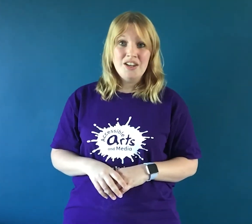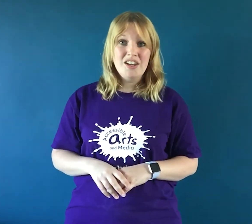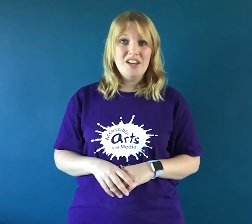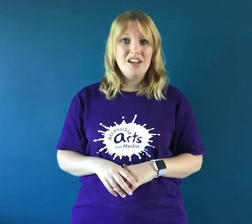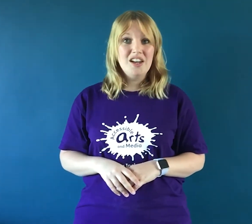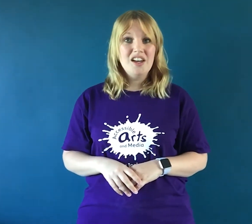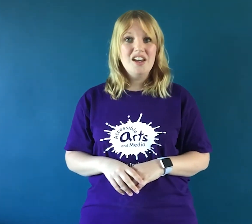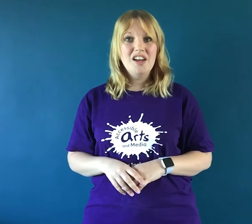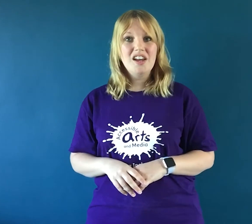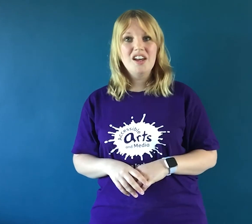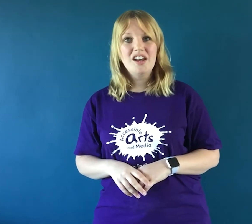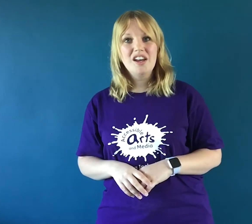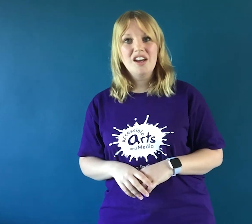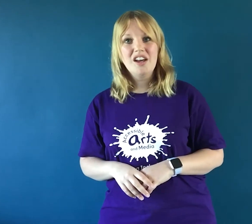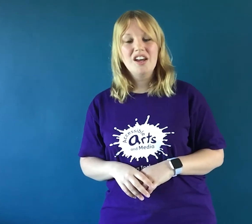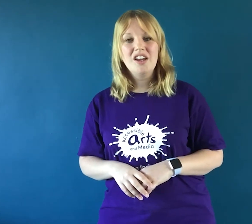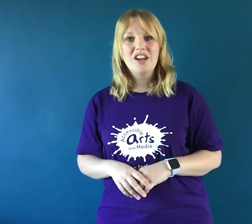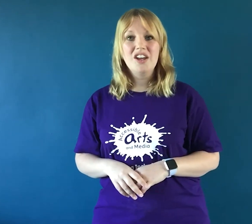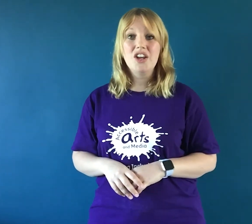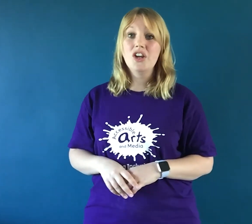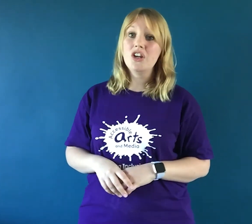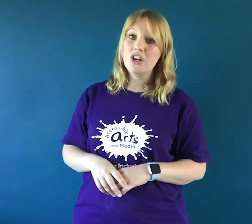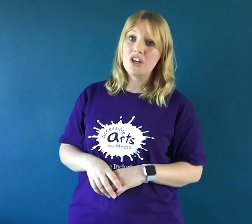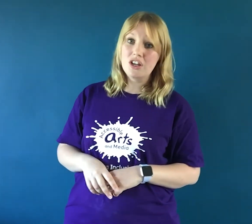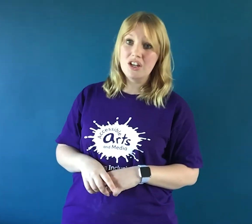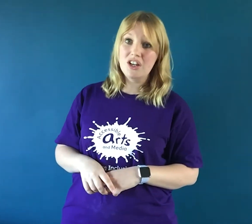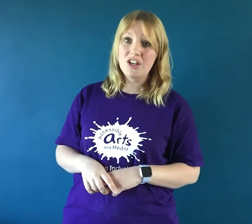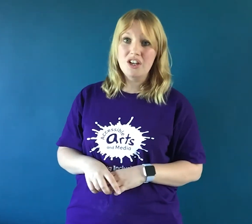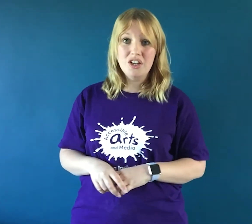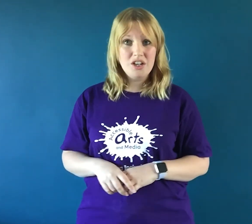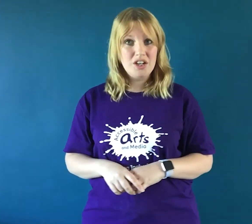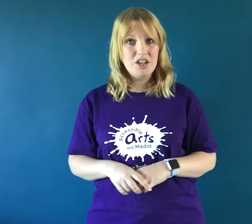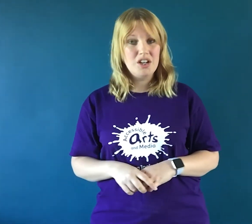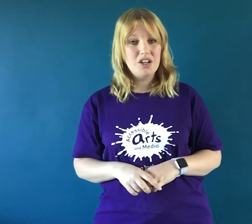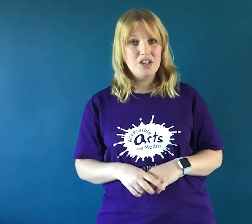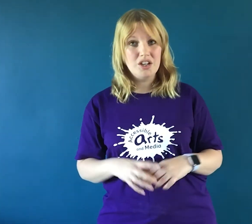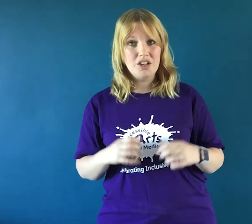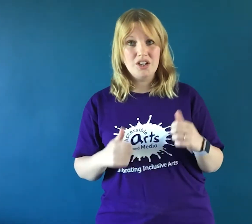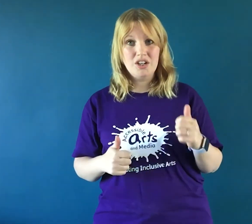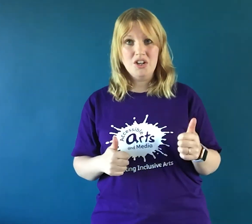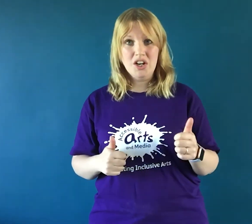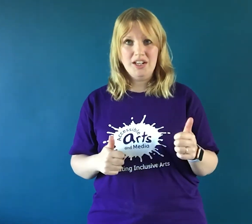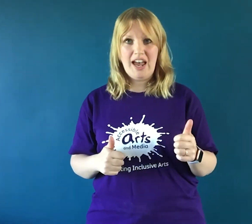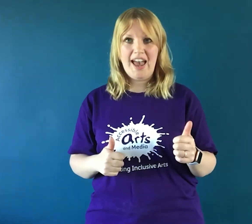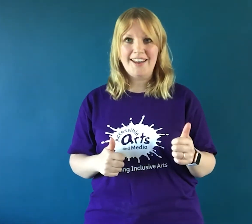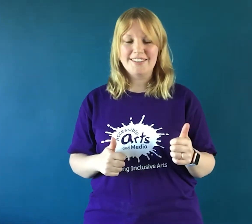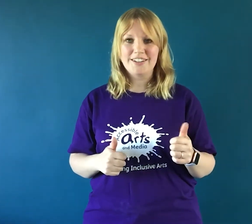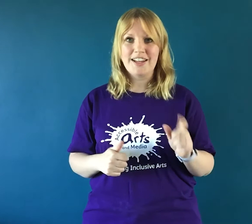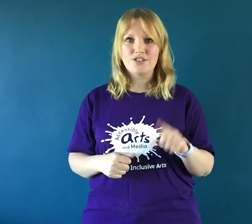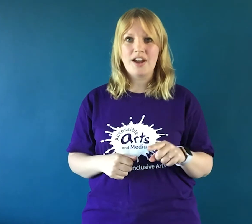Ee, ee, ee, ee, ee, ee, ee, ee, ee. Excellent. Let’s